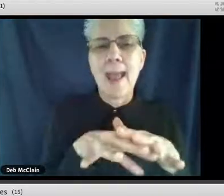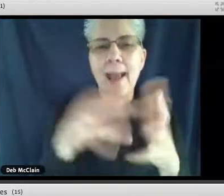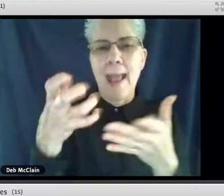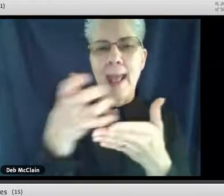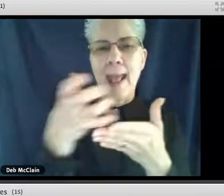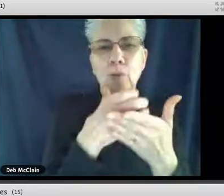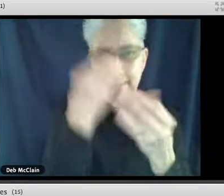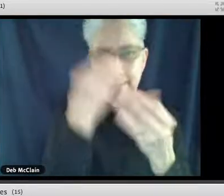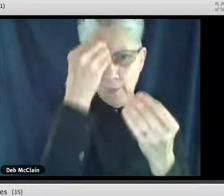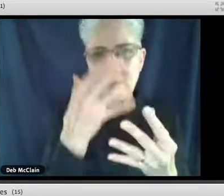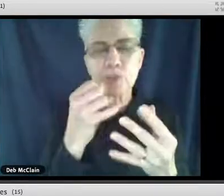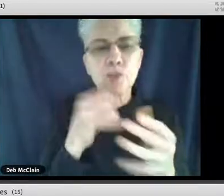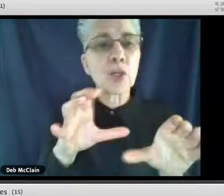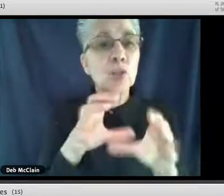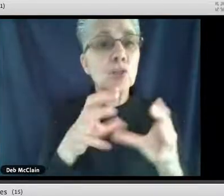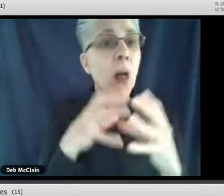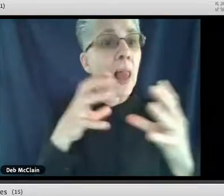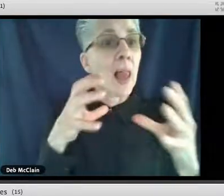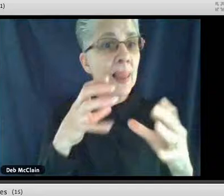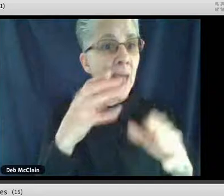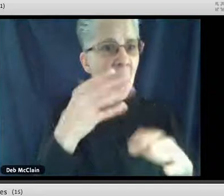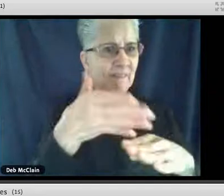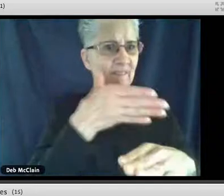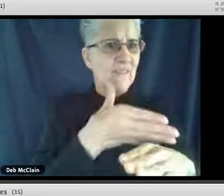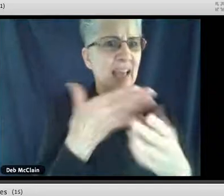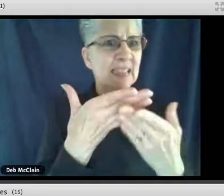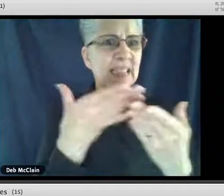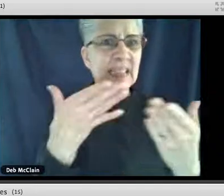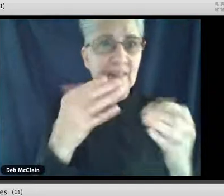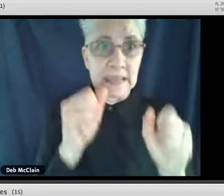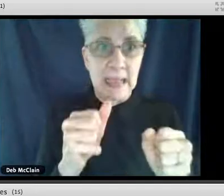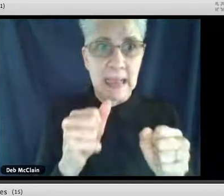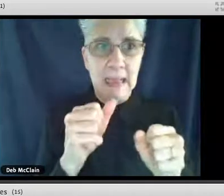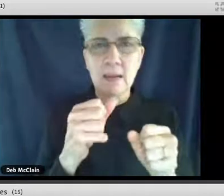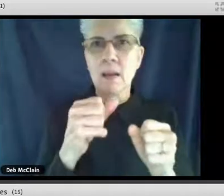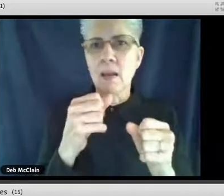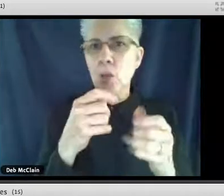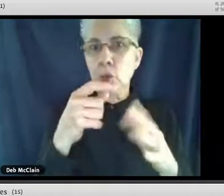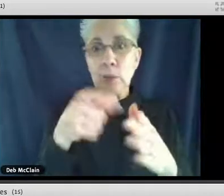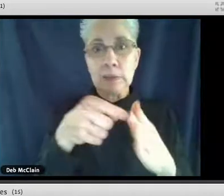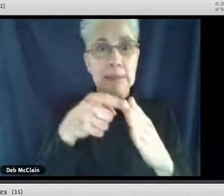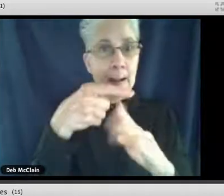So you can do a lot of advanced stuff. You can spend months looking into Google Analytics.